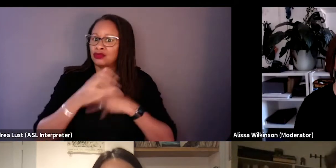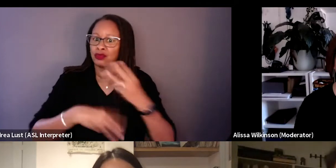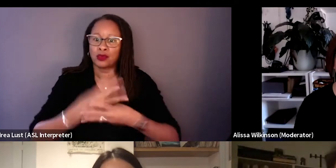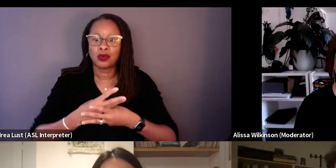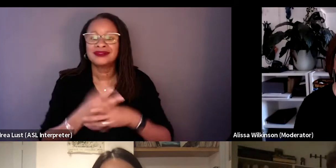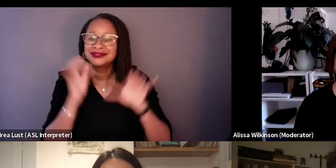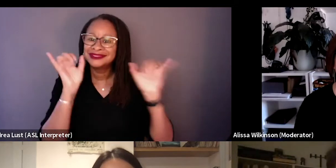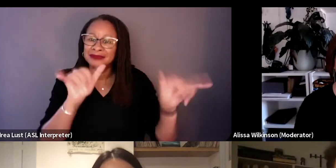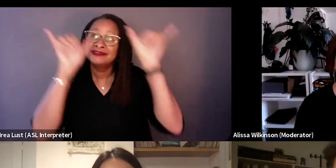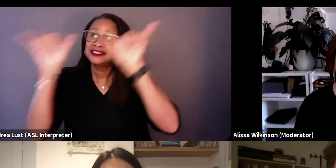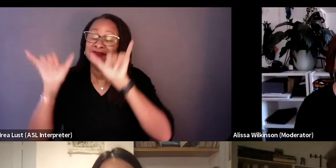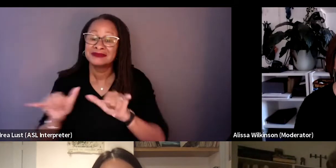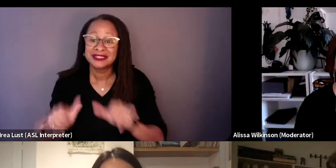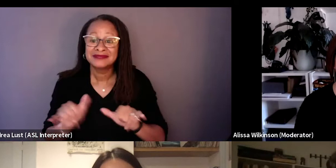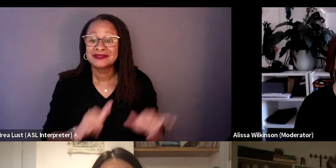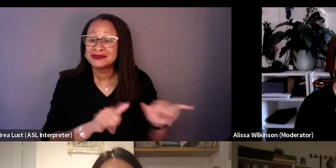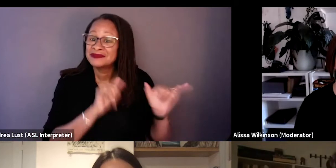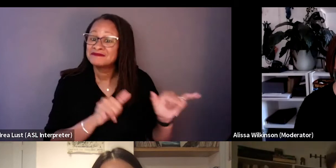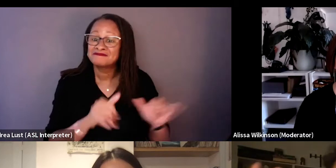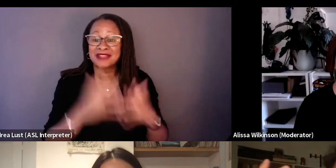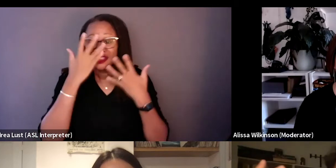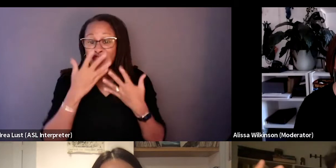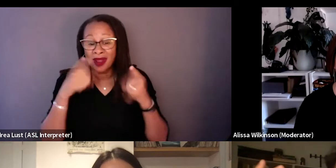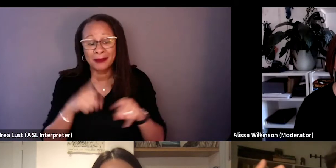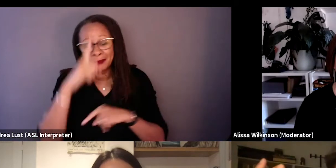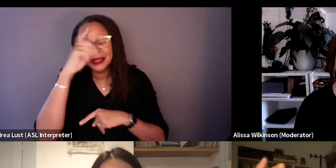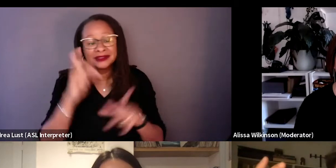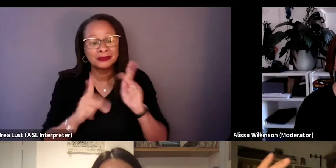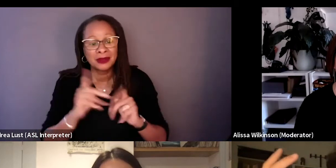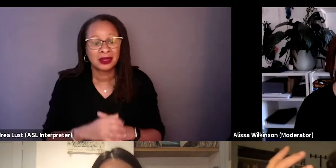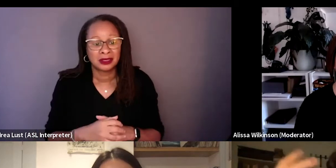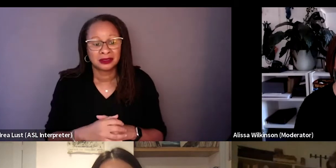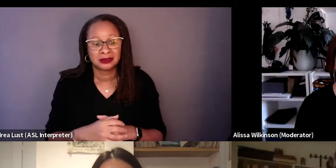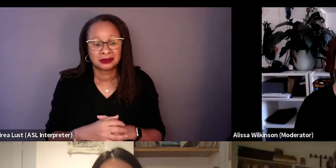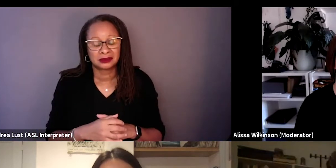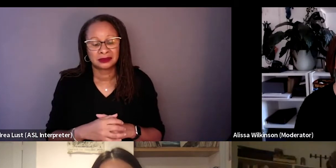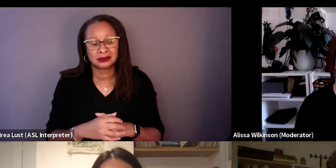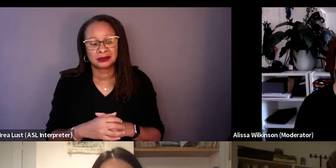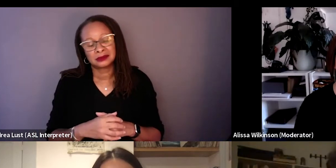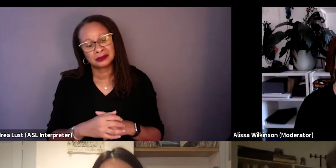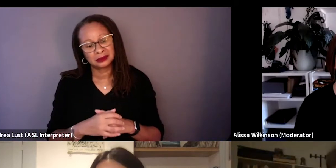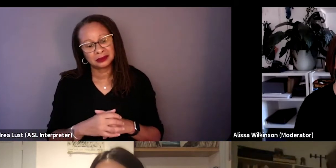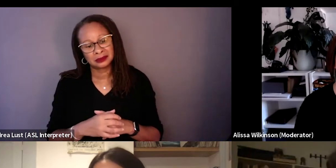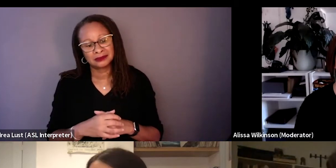And that's unfortunately happening because people are not talking to each other.